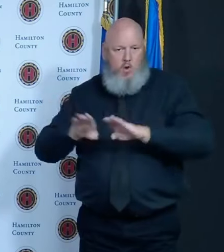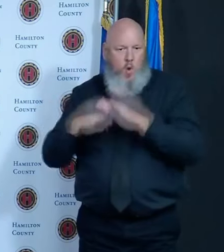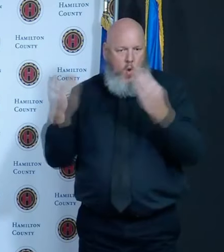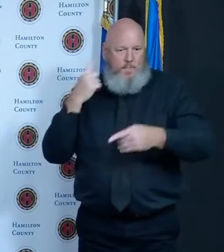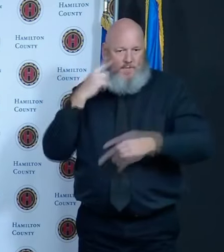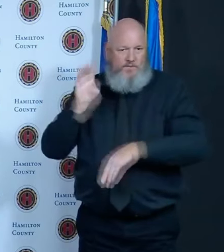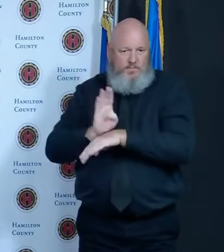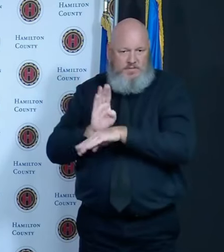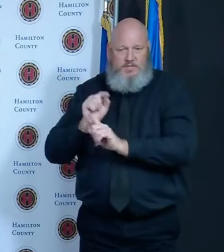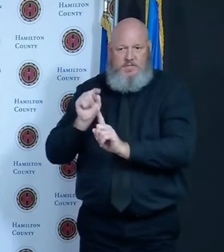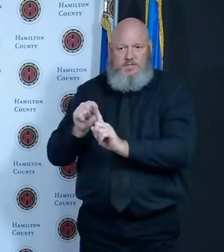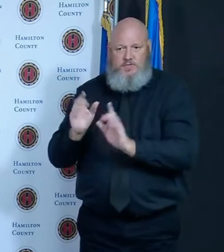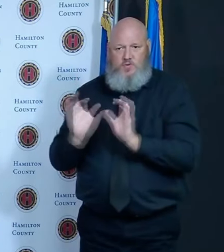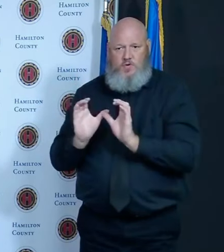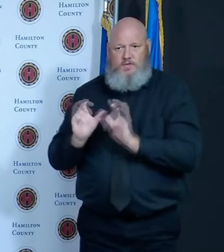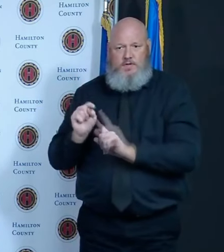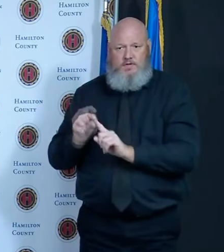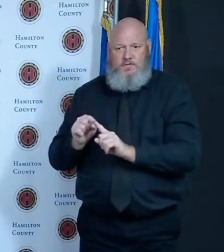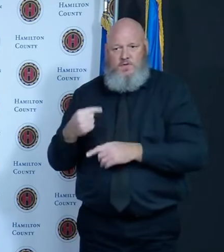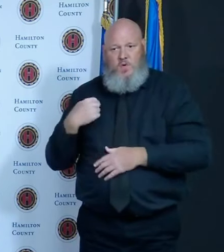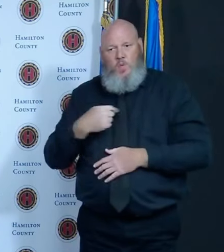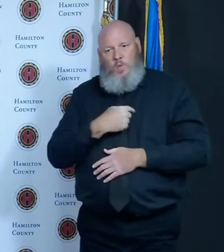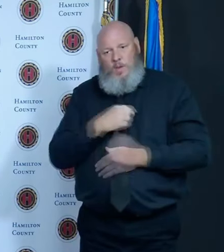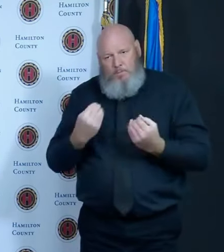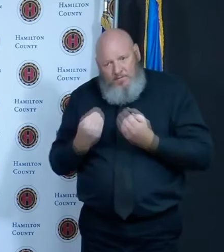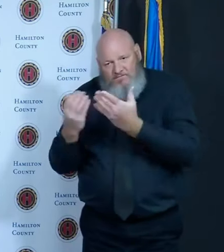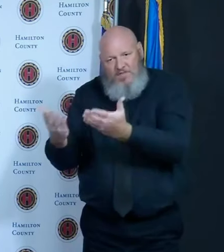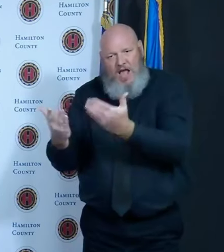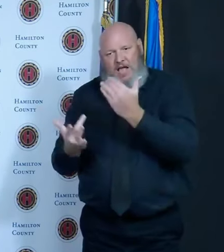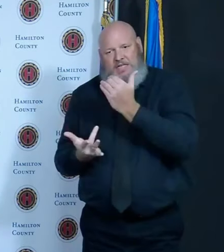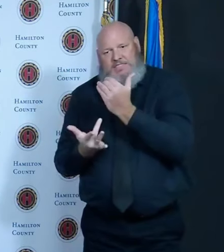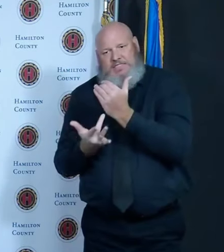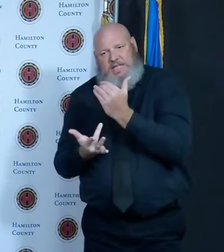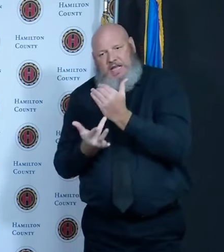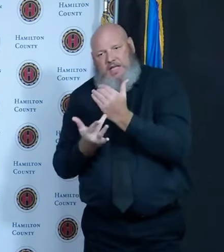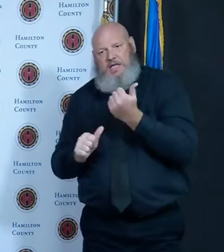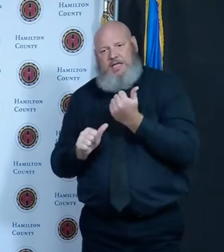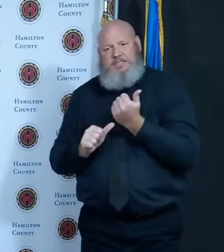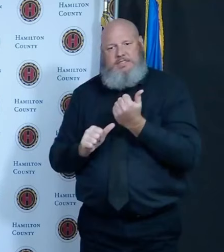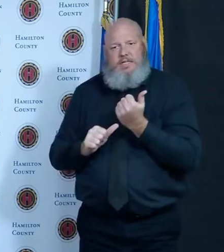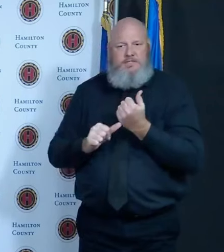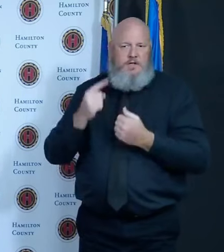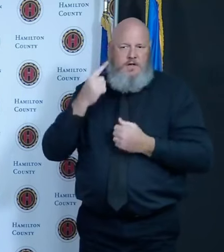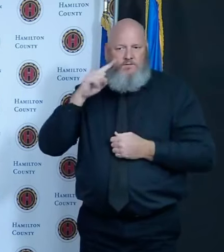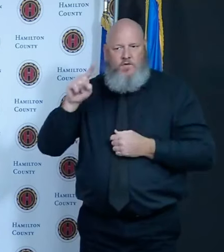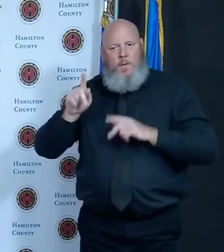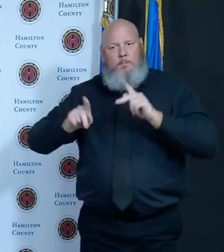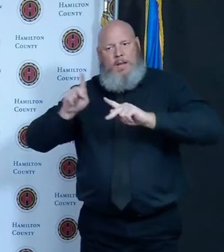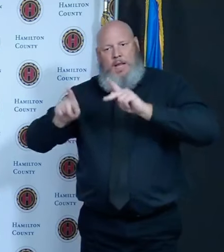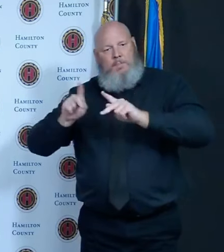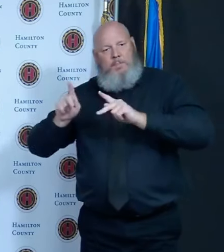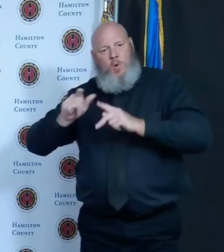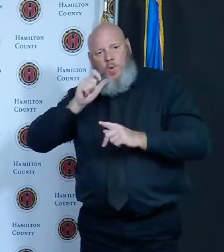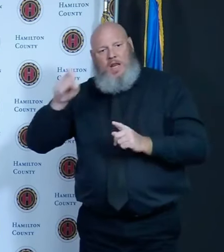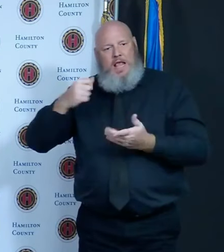need help in completing their PPP or completing their EIDL forms or other